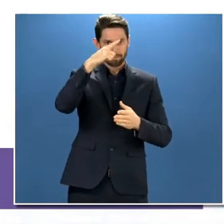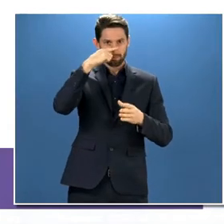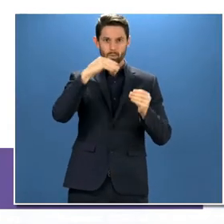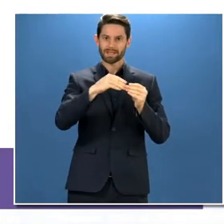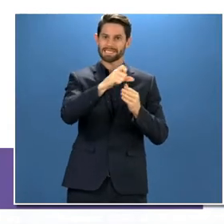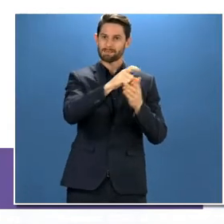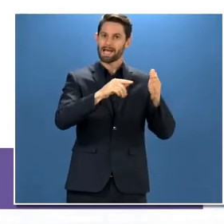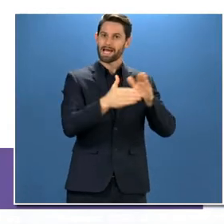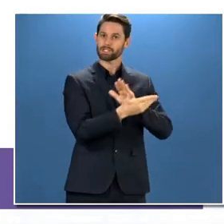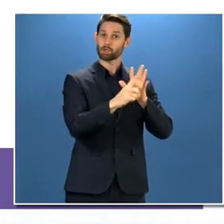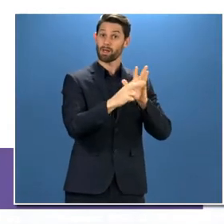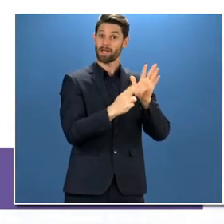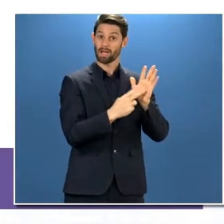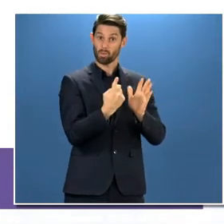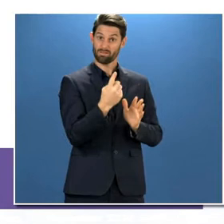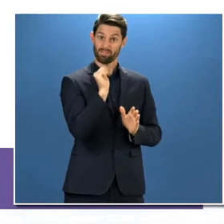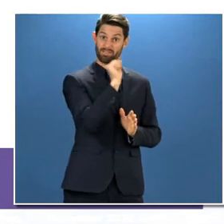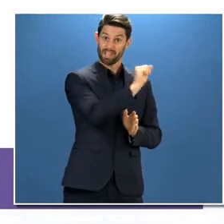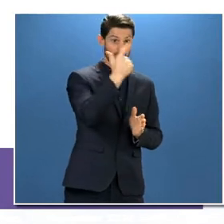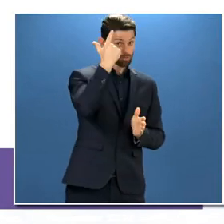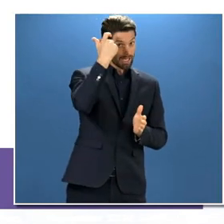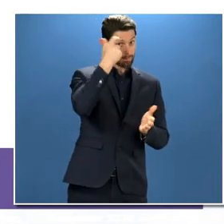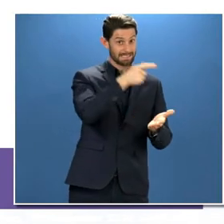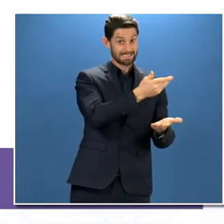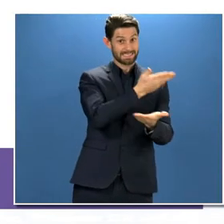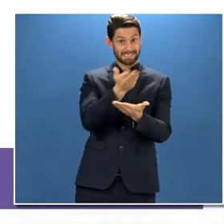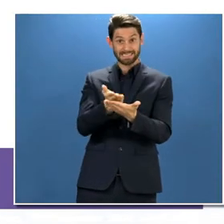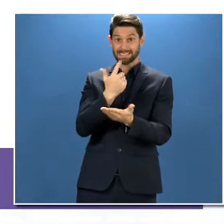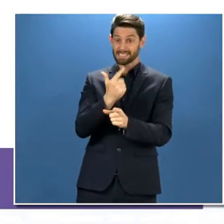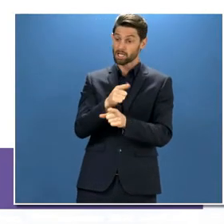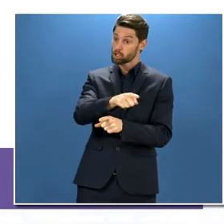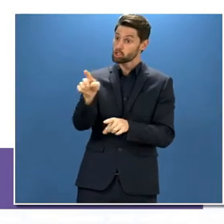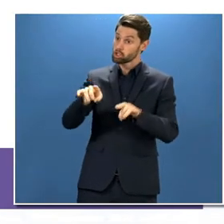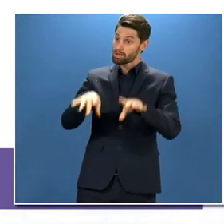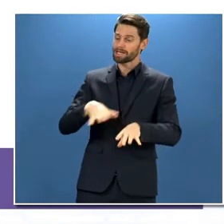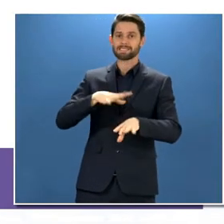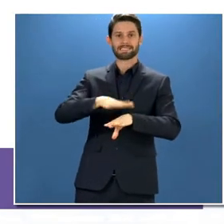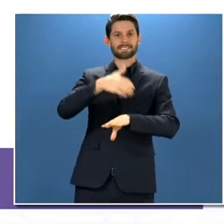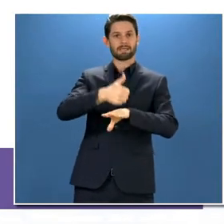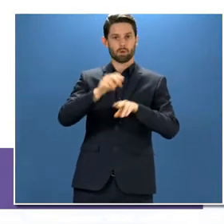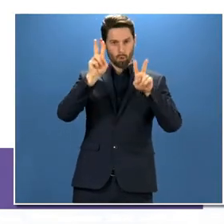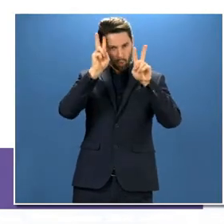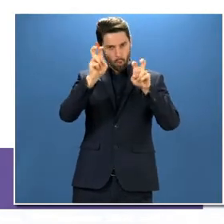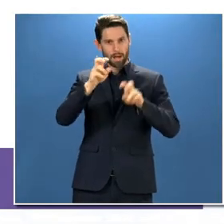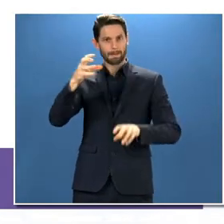recommendations is that Australia needs some mandatory access principles in its